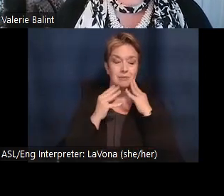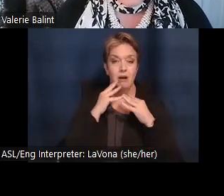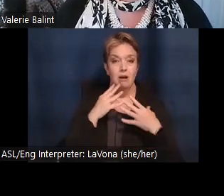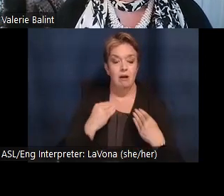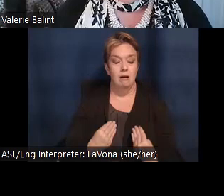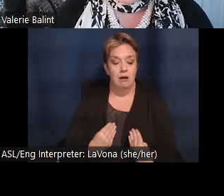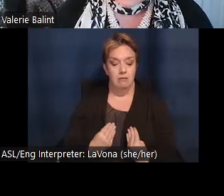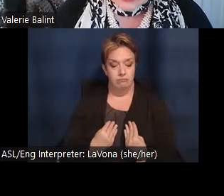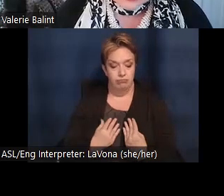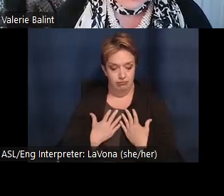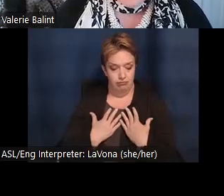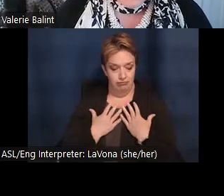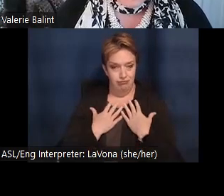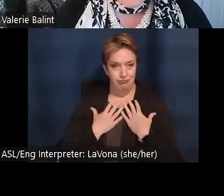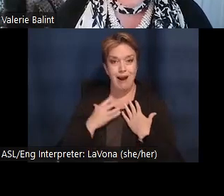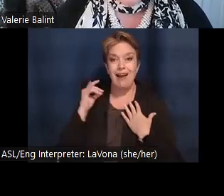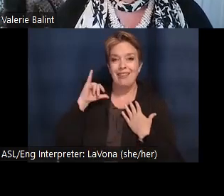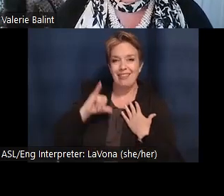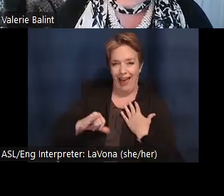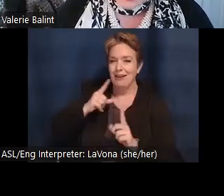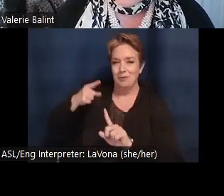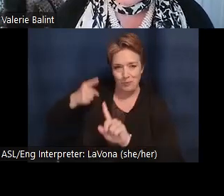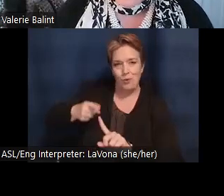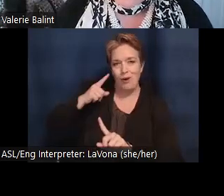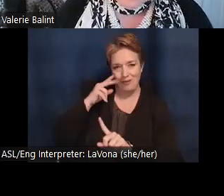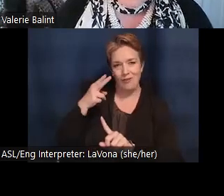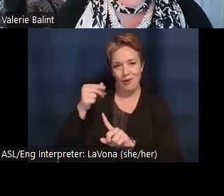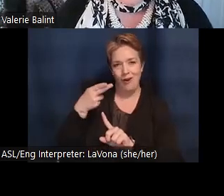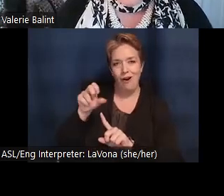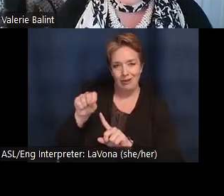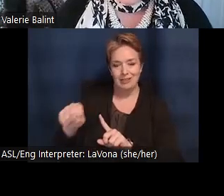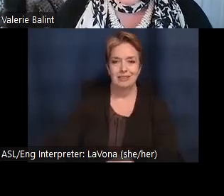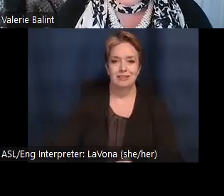that served as artistic inspiration but was also transformed by the artist.